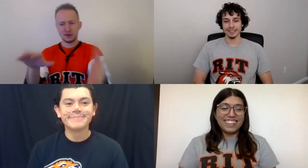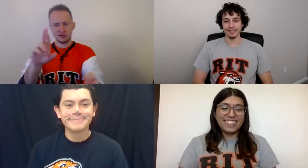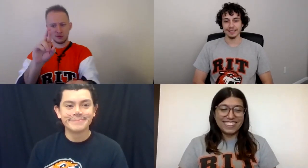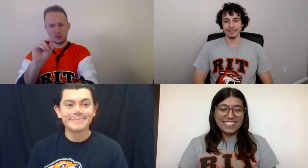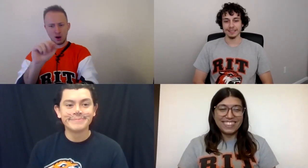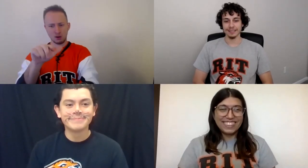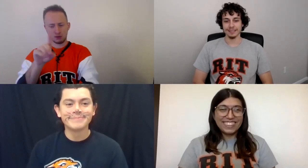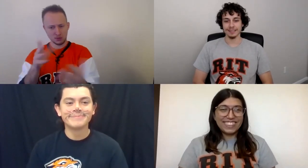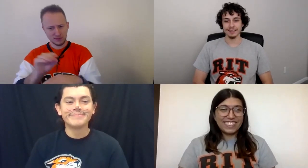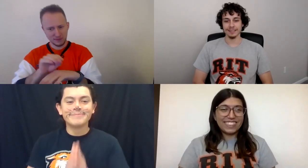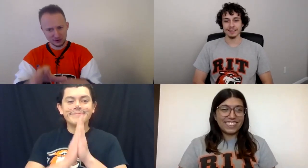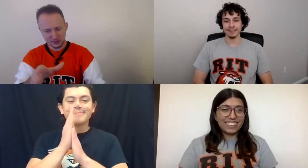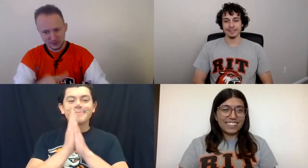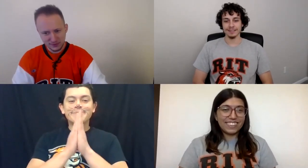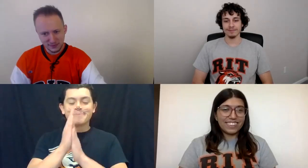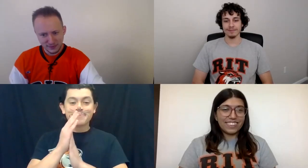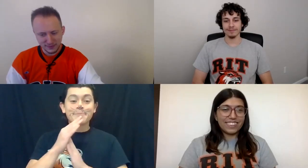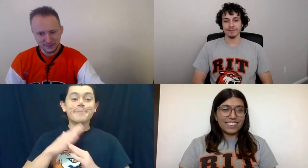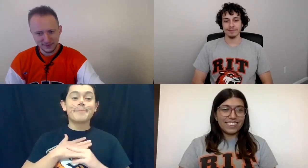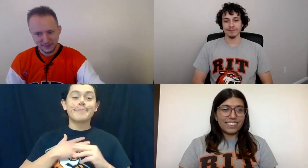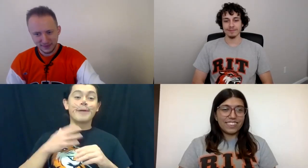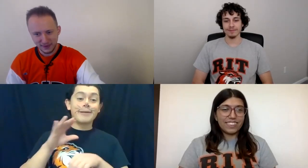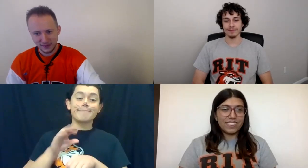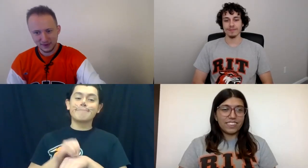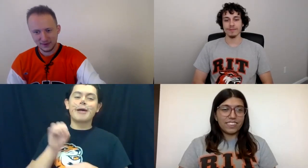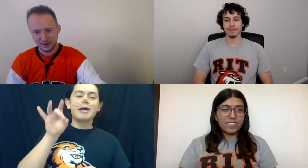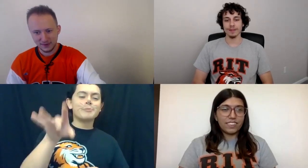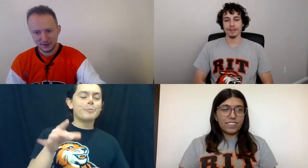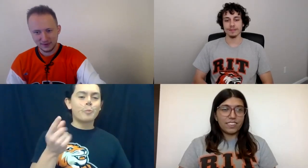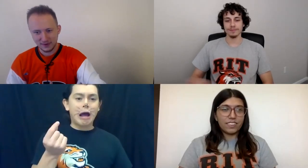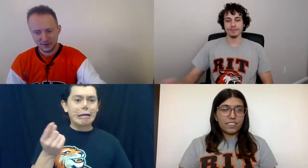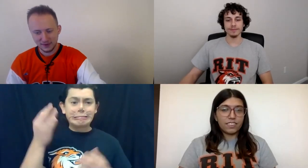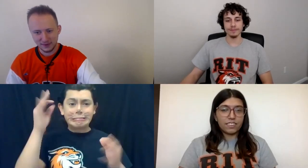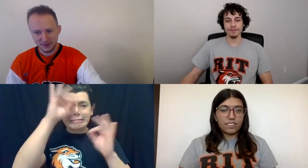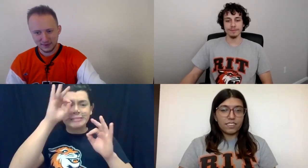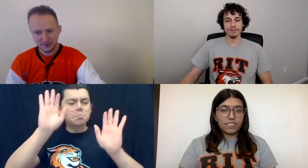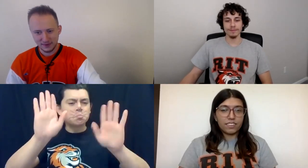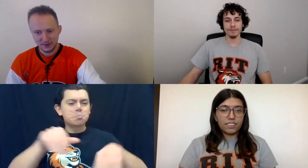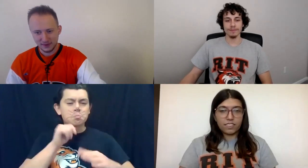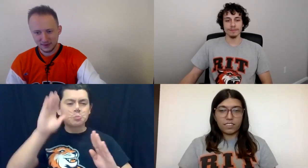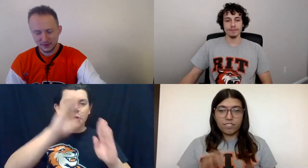Matt: Ronald? Ronald: If you do not know what is going on, that is OK.